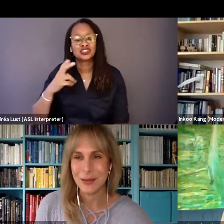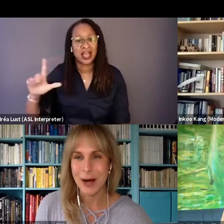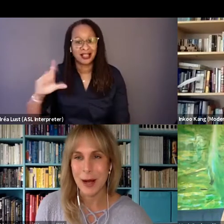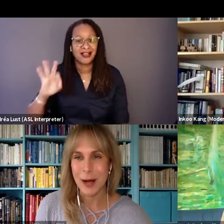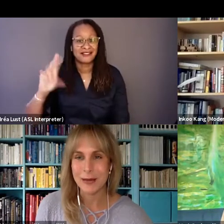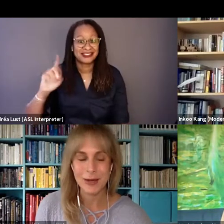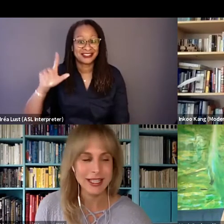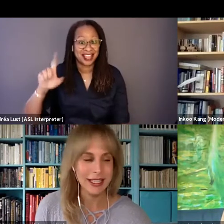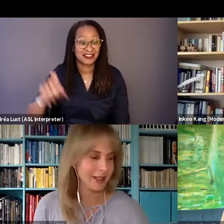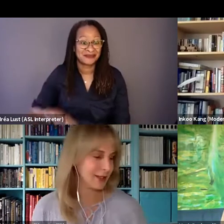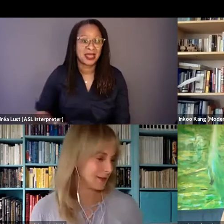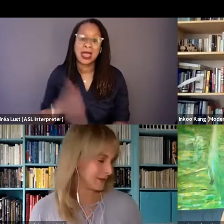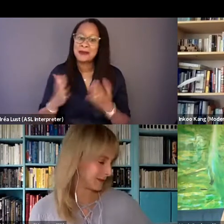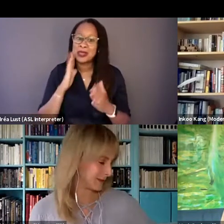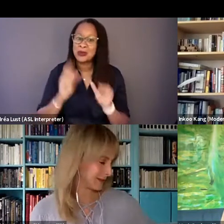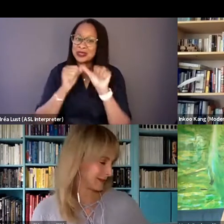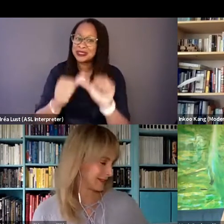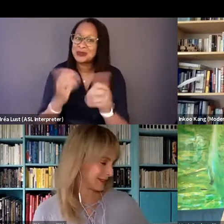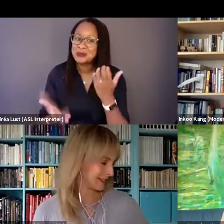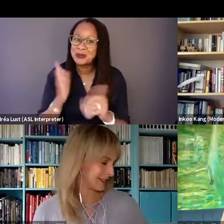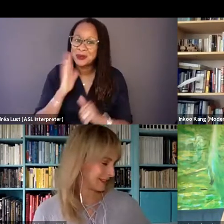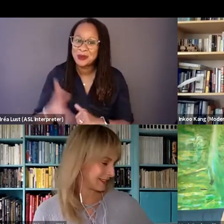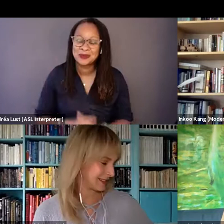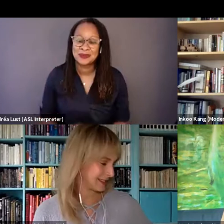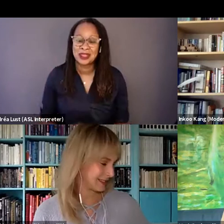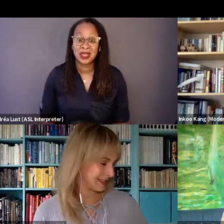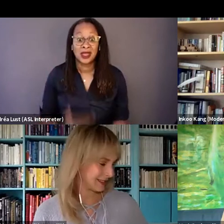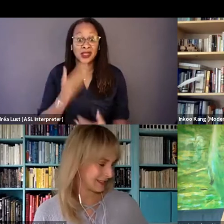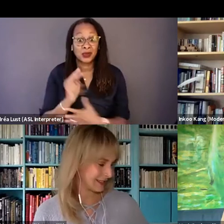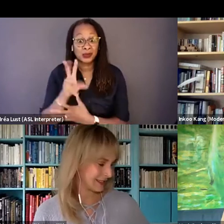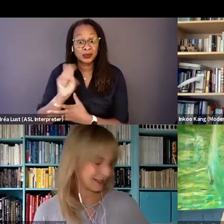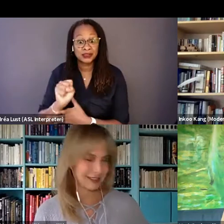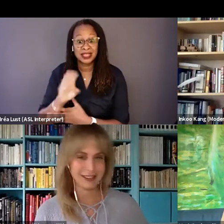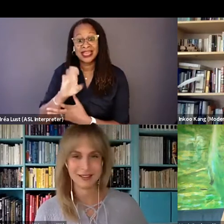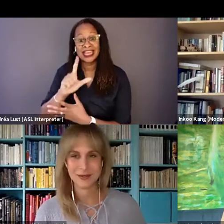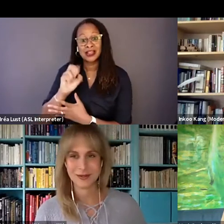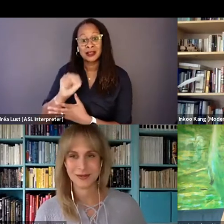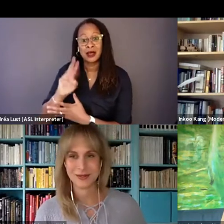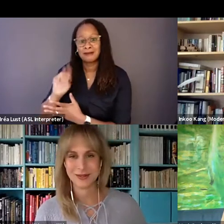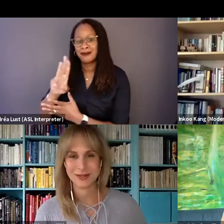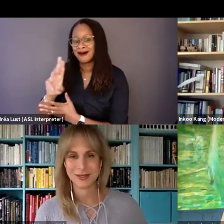So perhaps they will continue. The good news is that Elon Musk is gonna be sending one to the moon